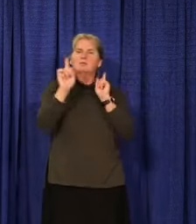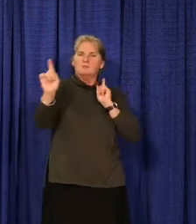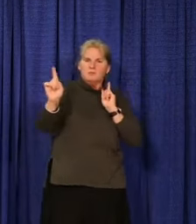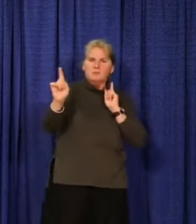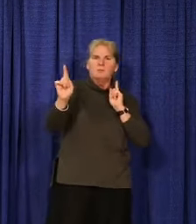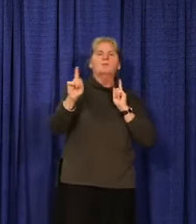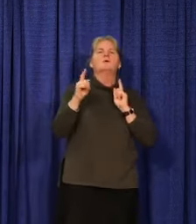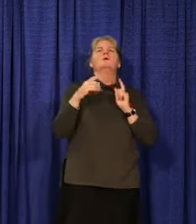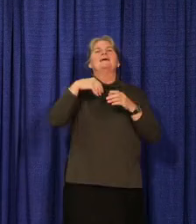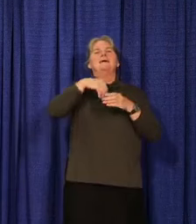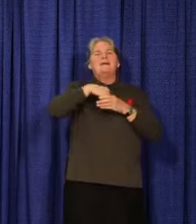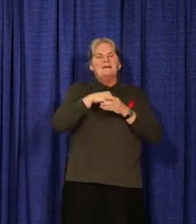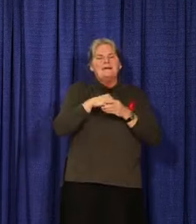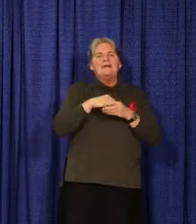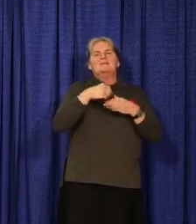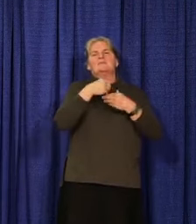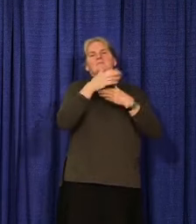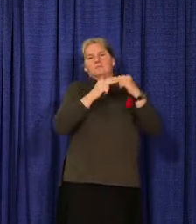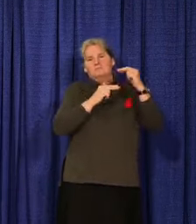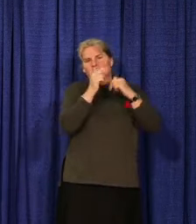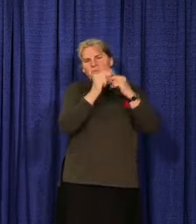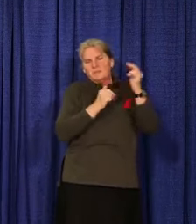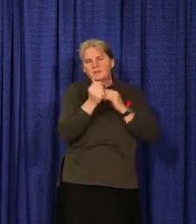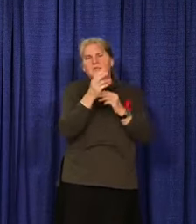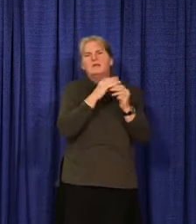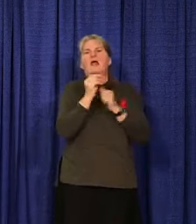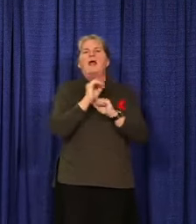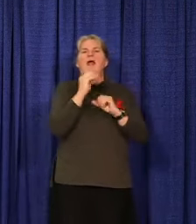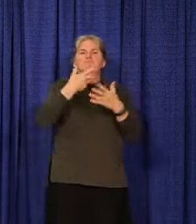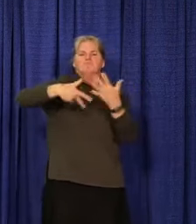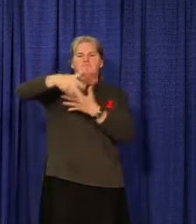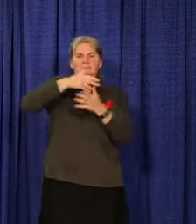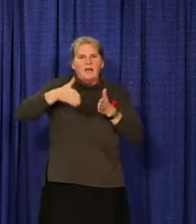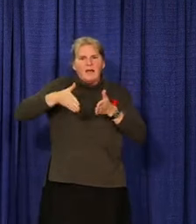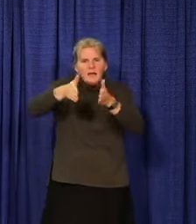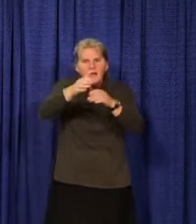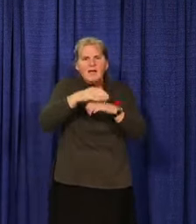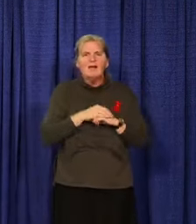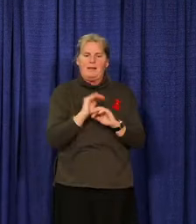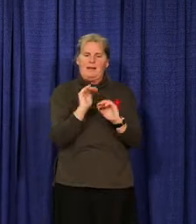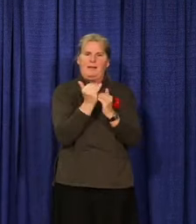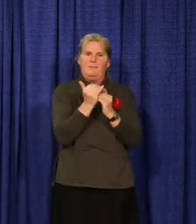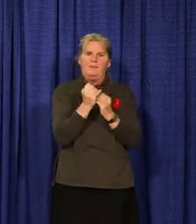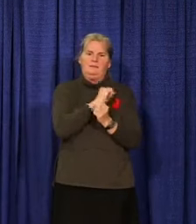classrooms and common areas where possible, limiting the mixing of groups of students and